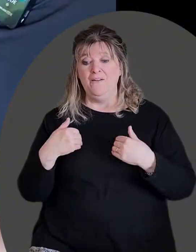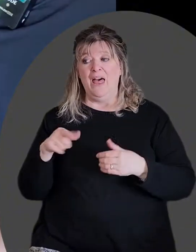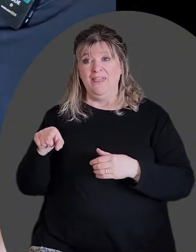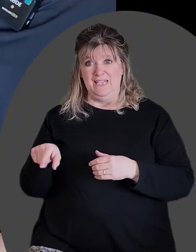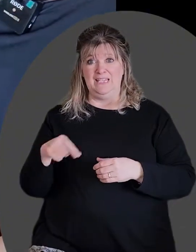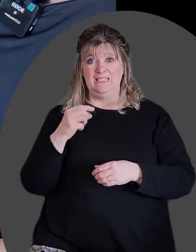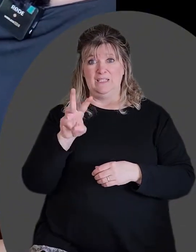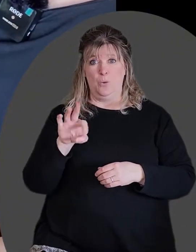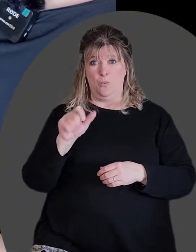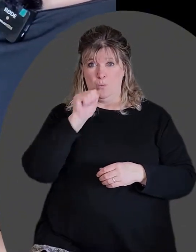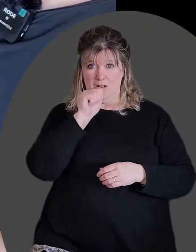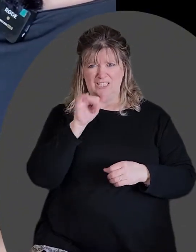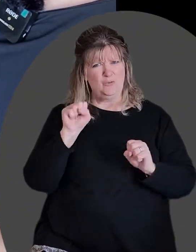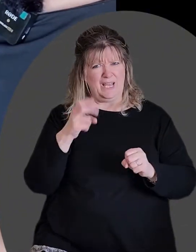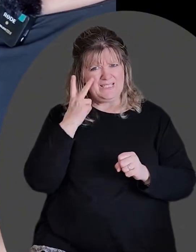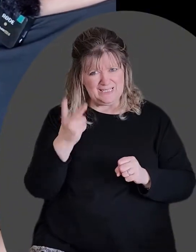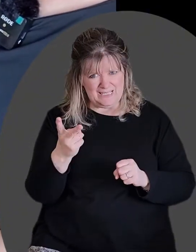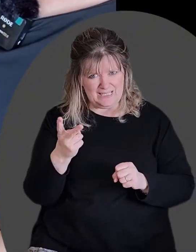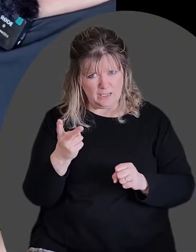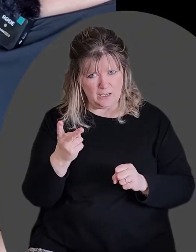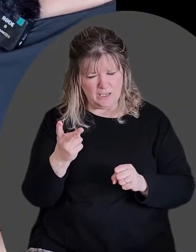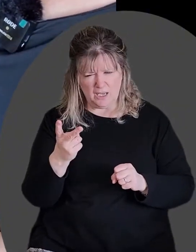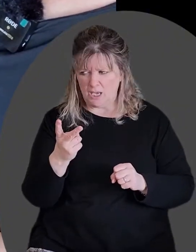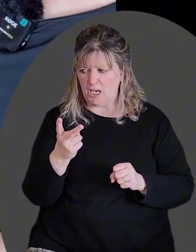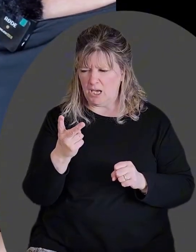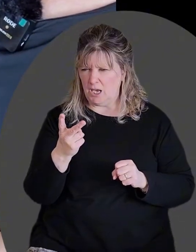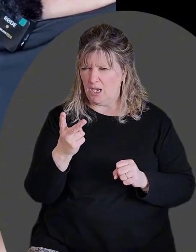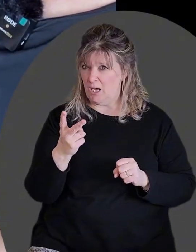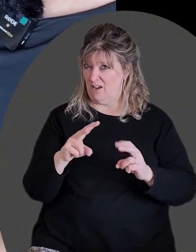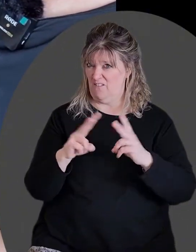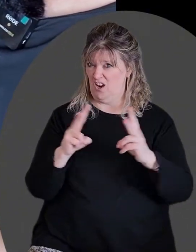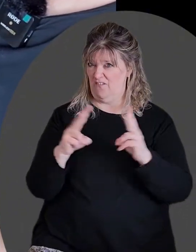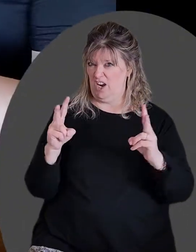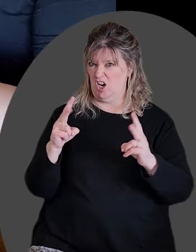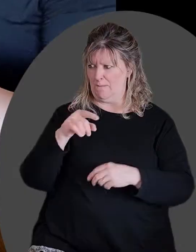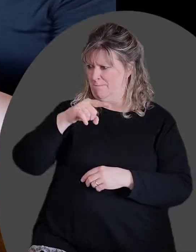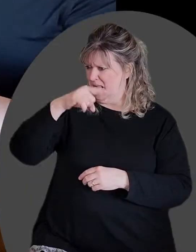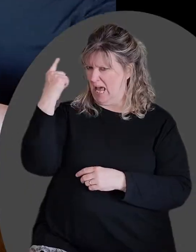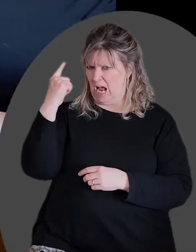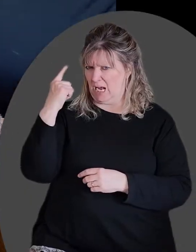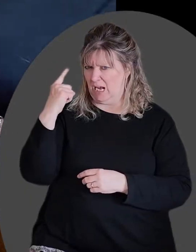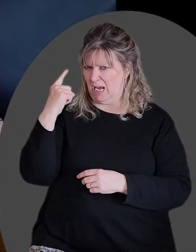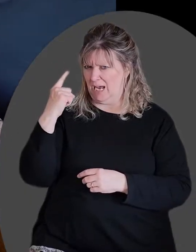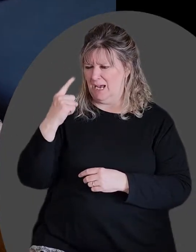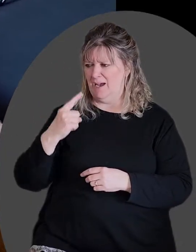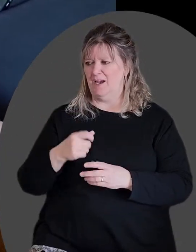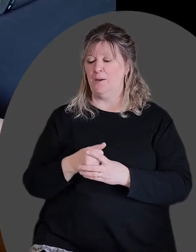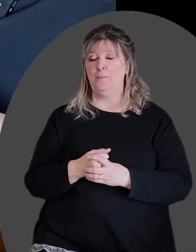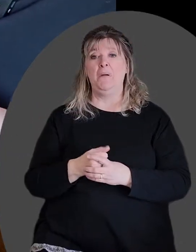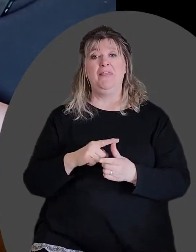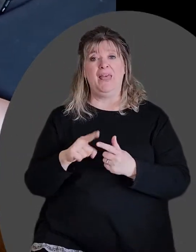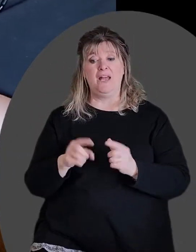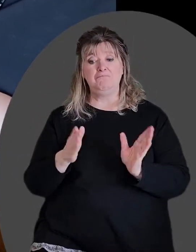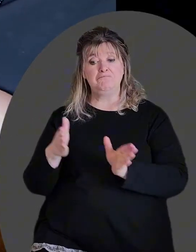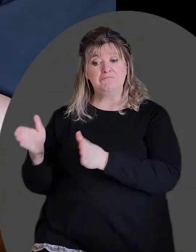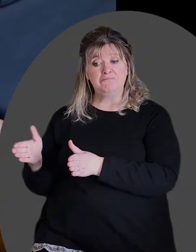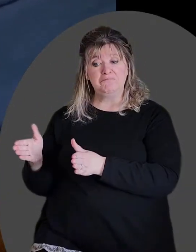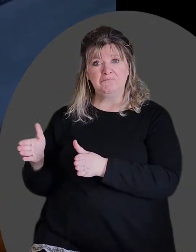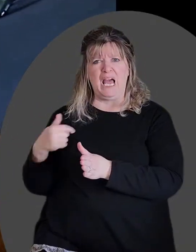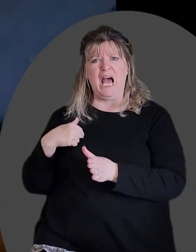which you can see they're very very black and then these which I did a little different